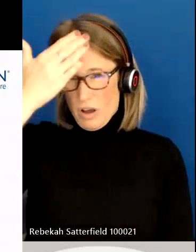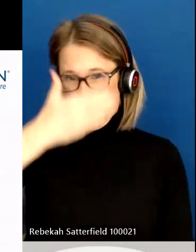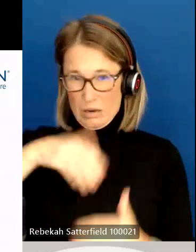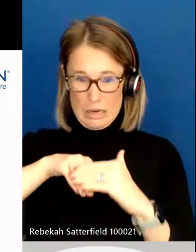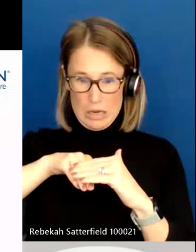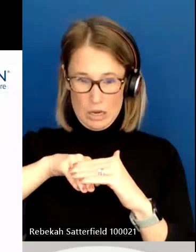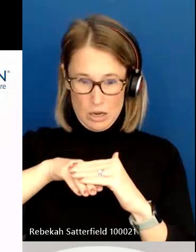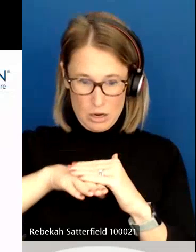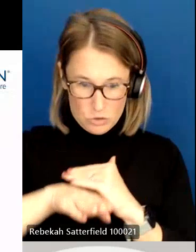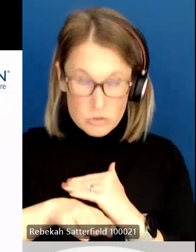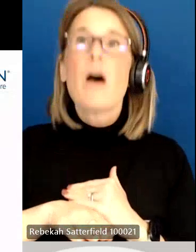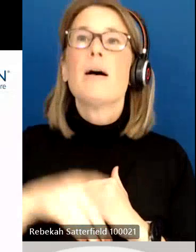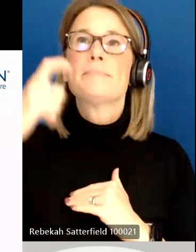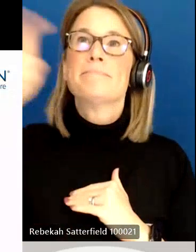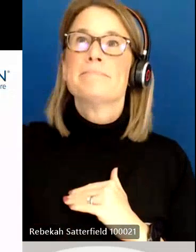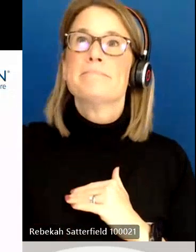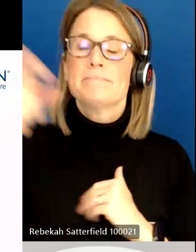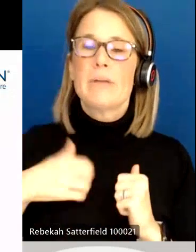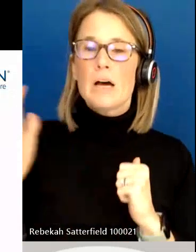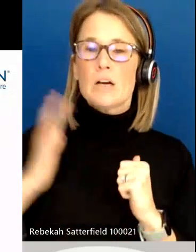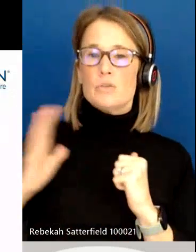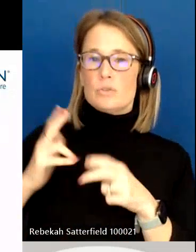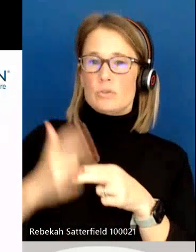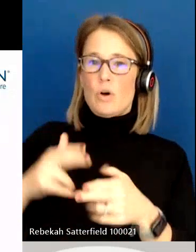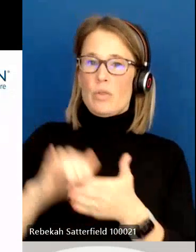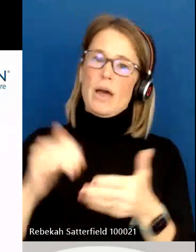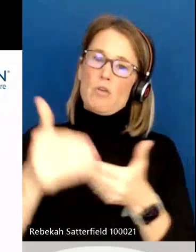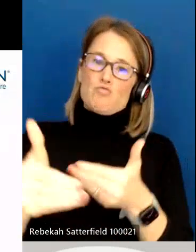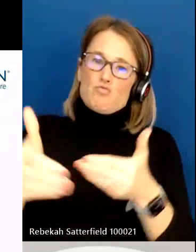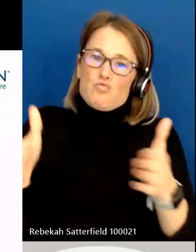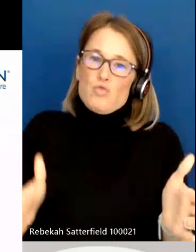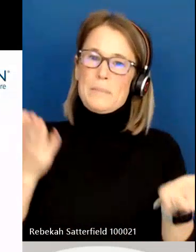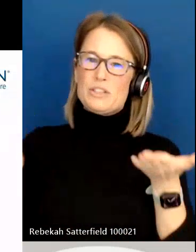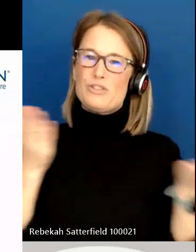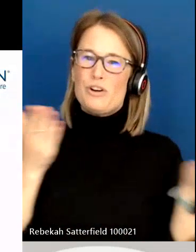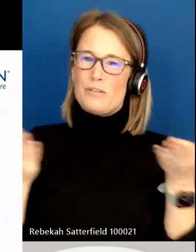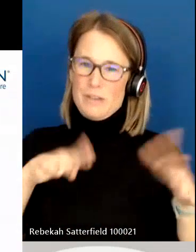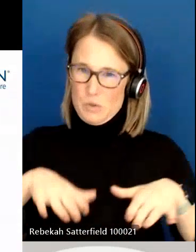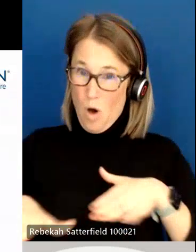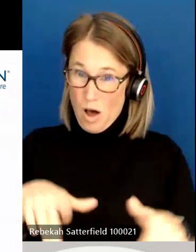walk through I used to call these the room service walks you know come in from the parking lot and